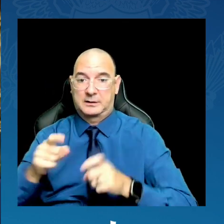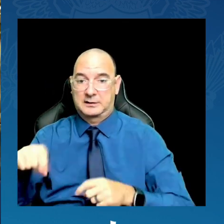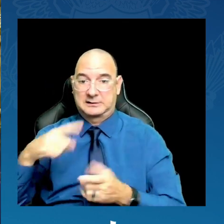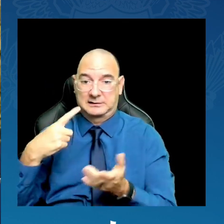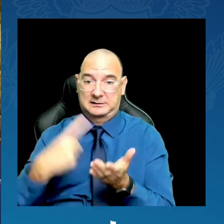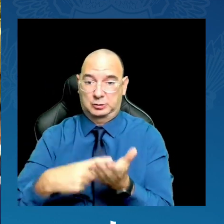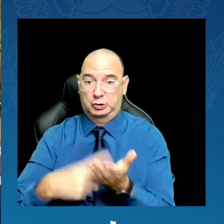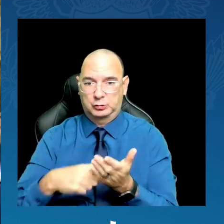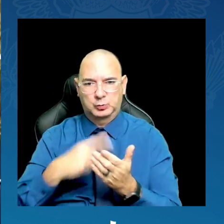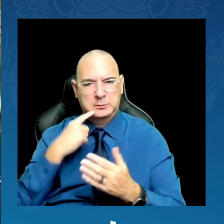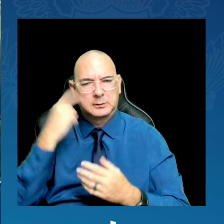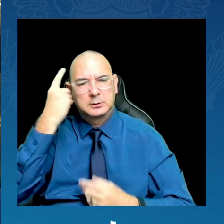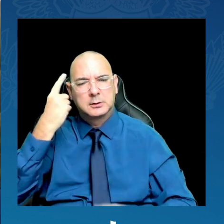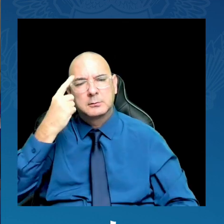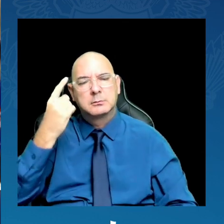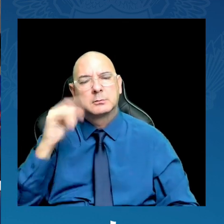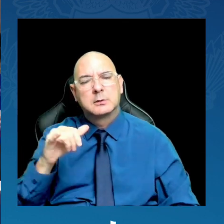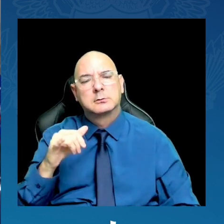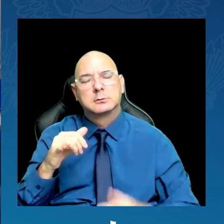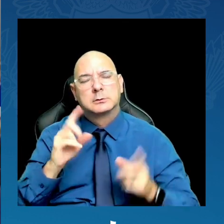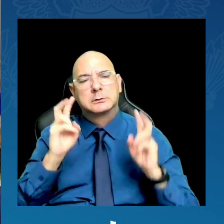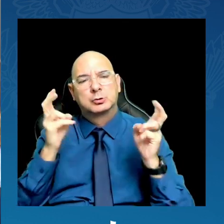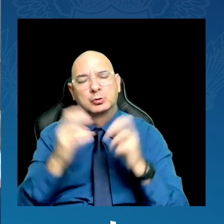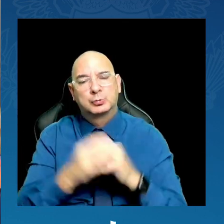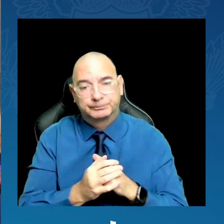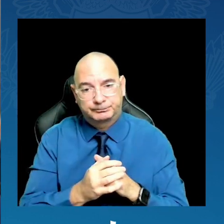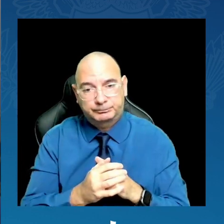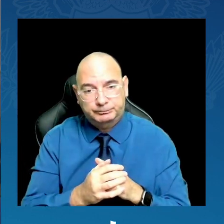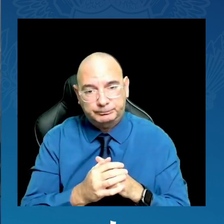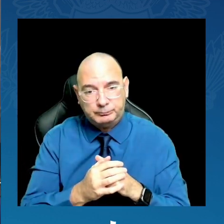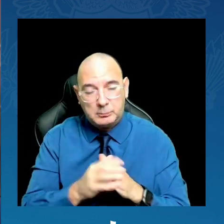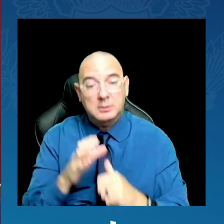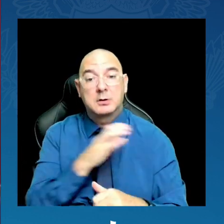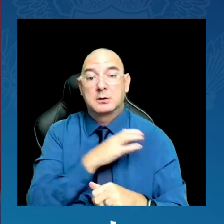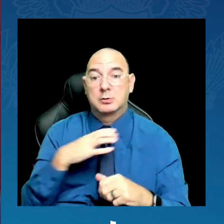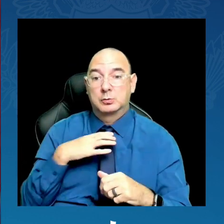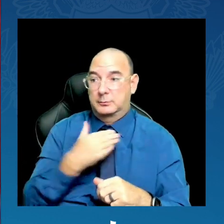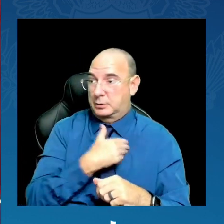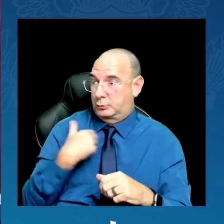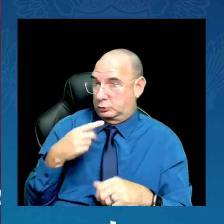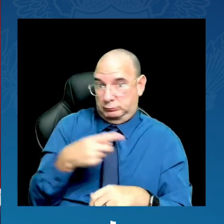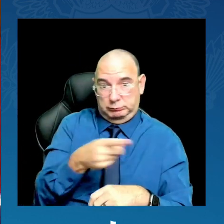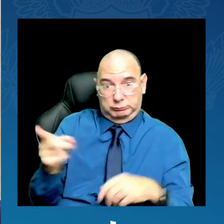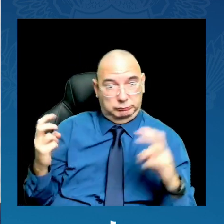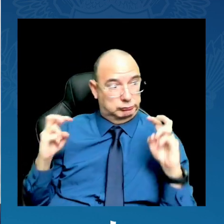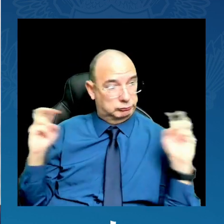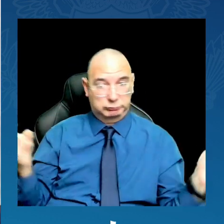And council members, thank all of you. So I will close this out with a couple of thoughts.